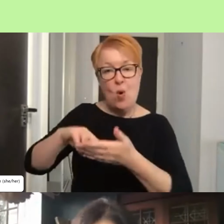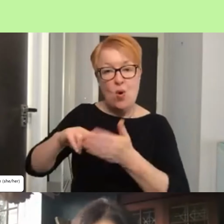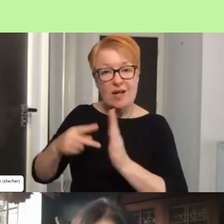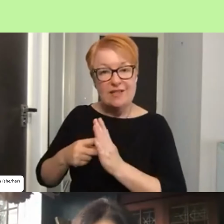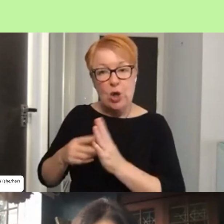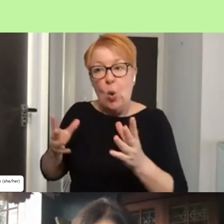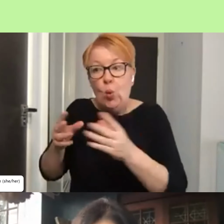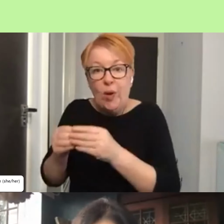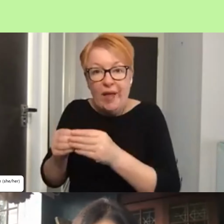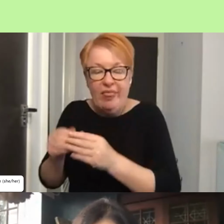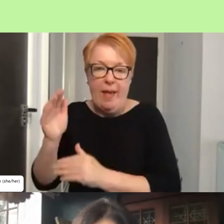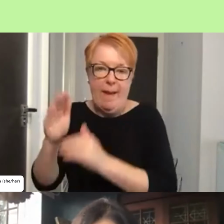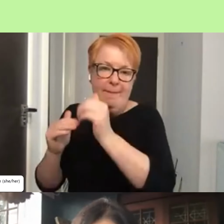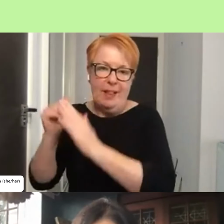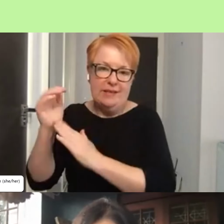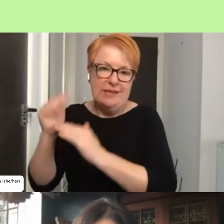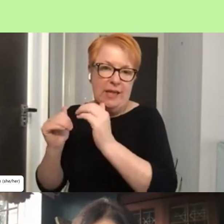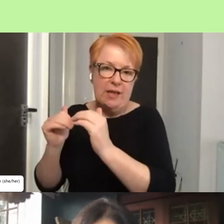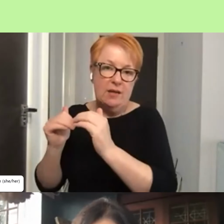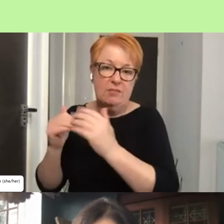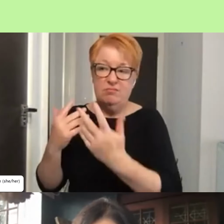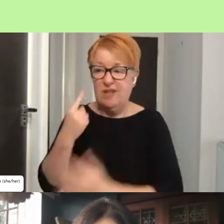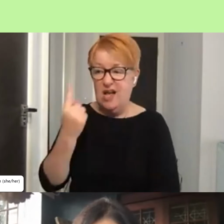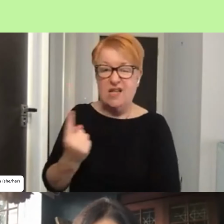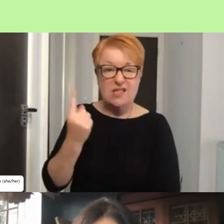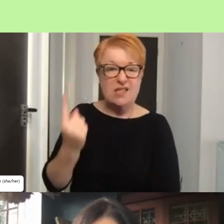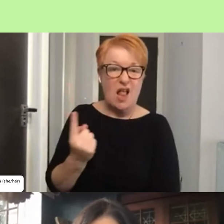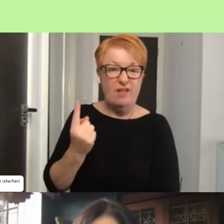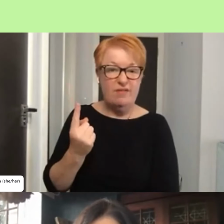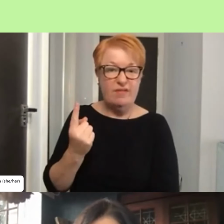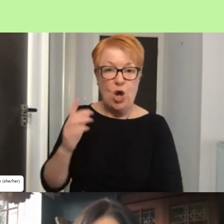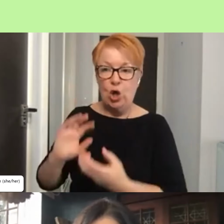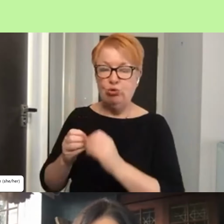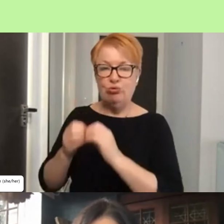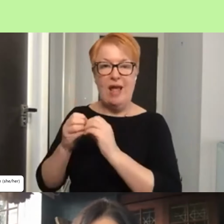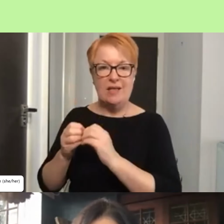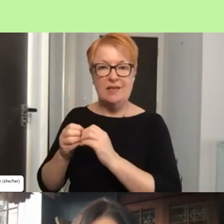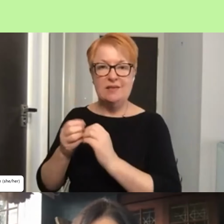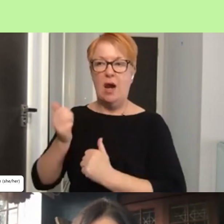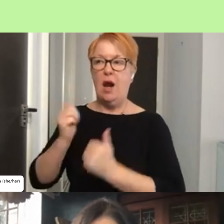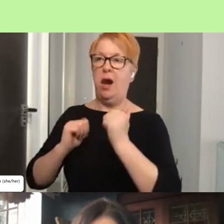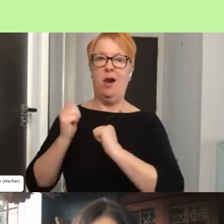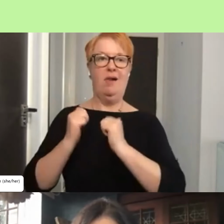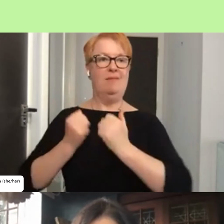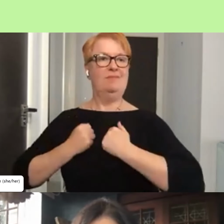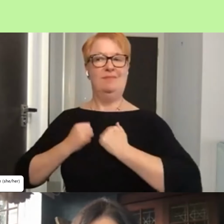tends to by itself, create a very egocentric structure. And I think that's why it's hard to be humble.